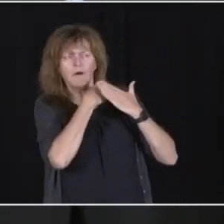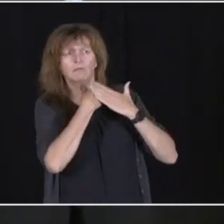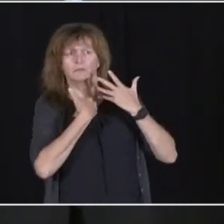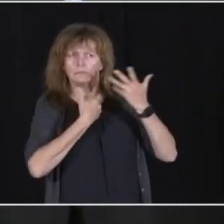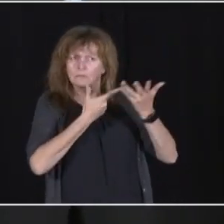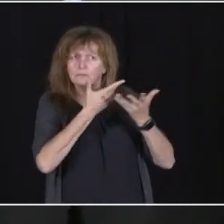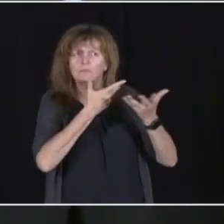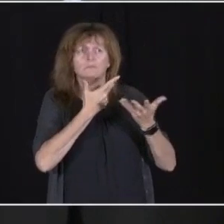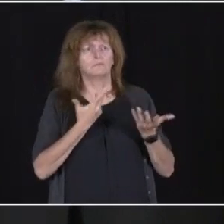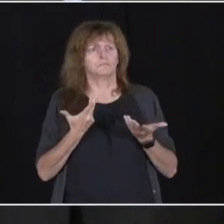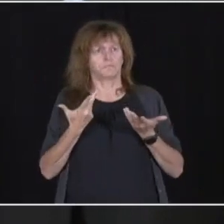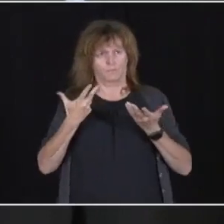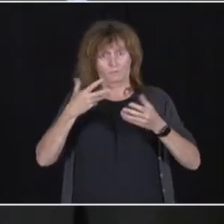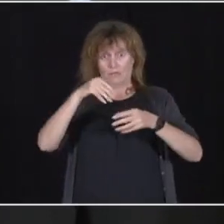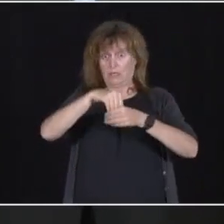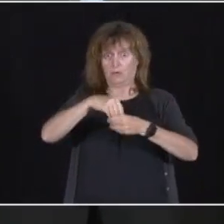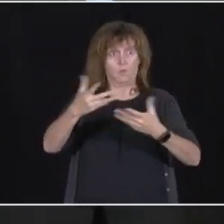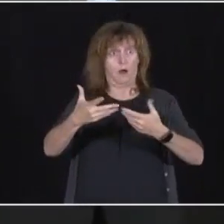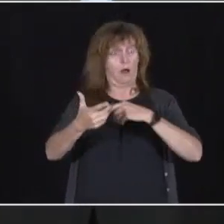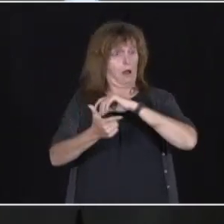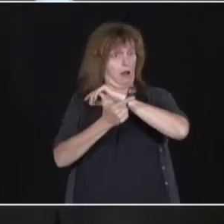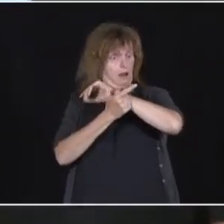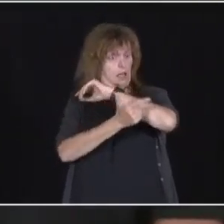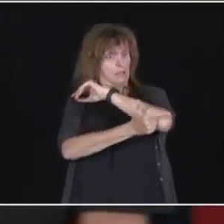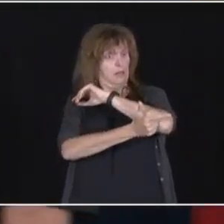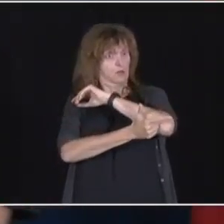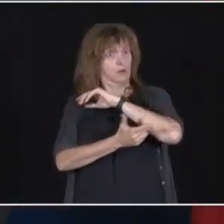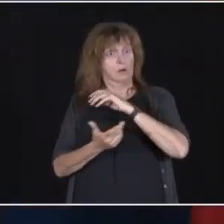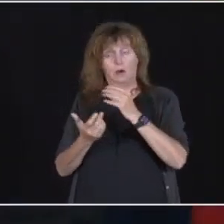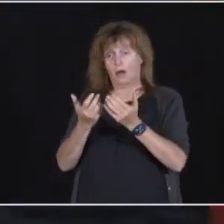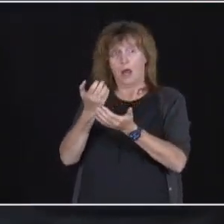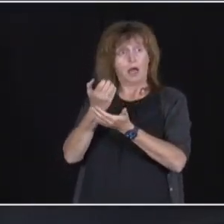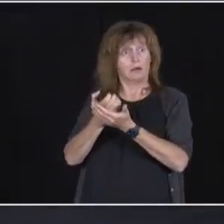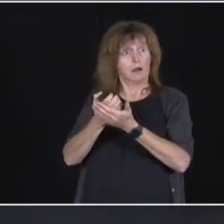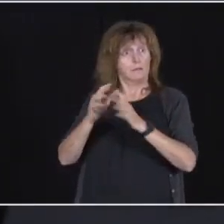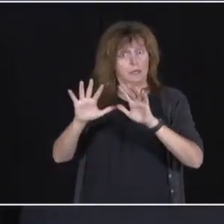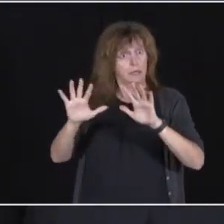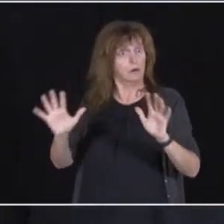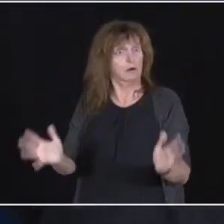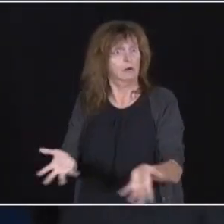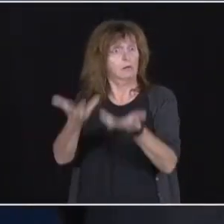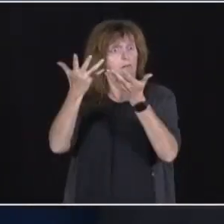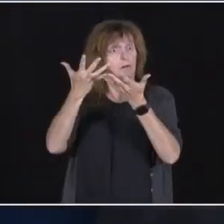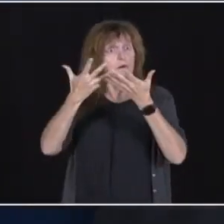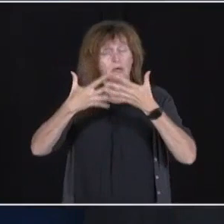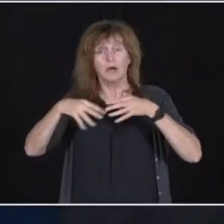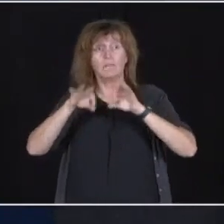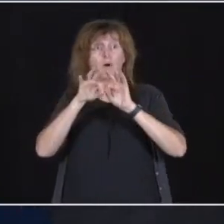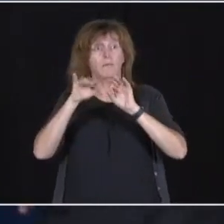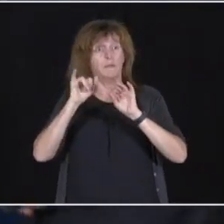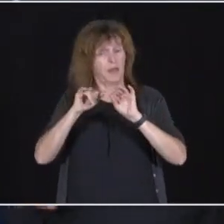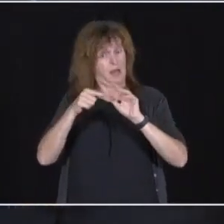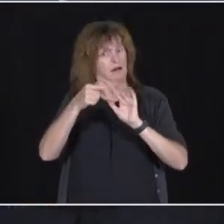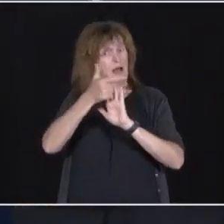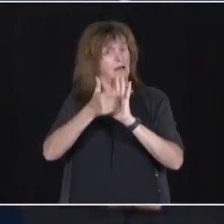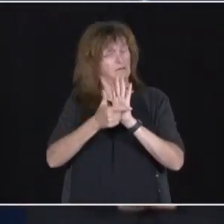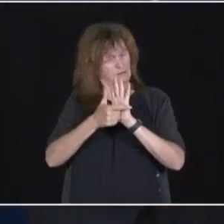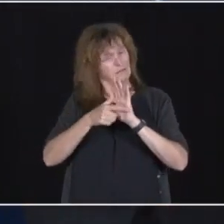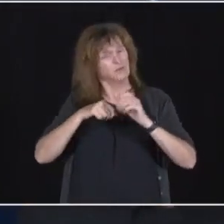unacceptable. An openly as minister here, it is been very clear that we will continue consultations and we will make sure that the legislation